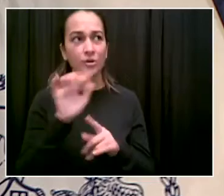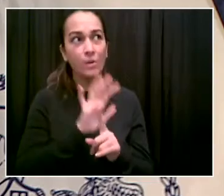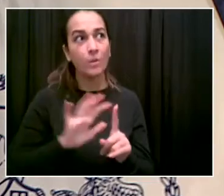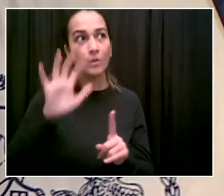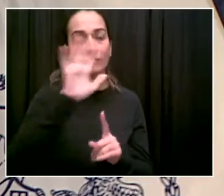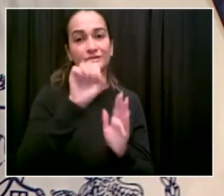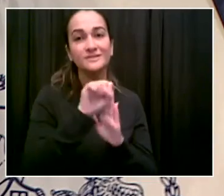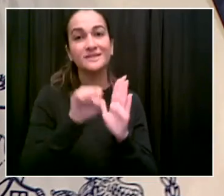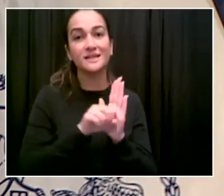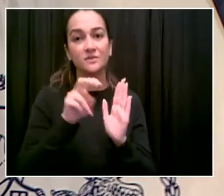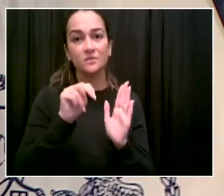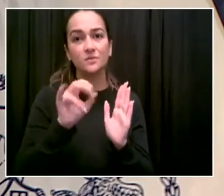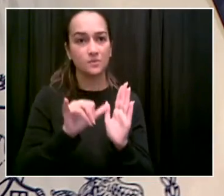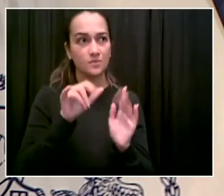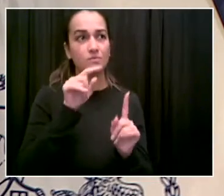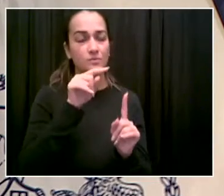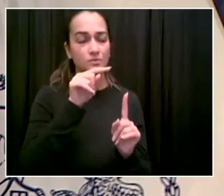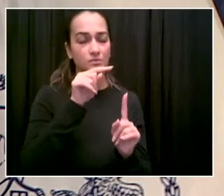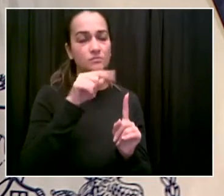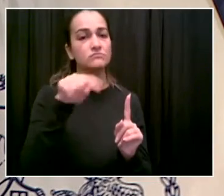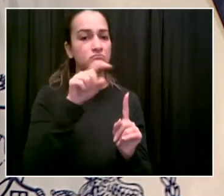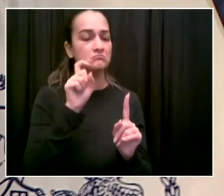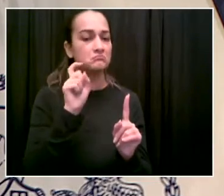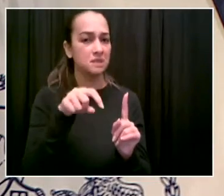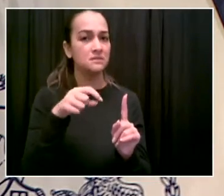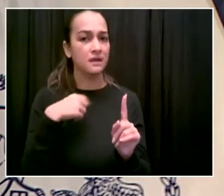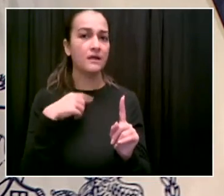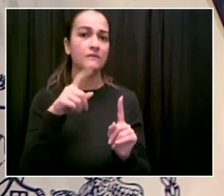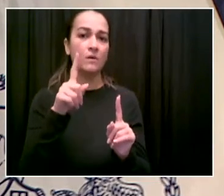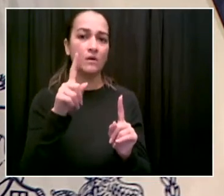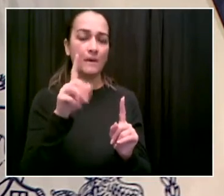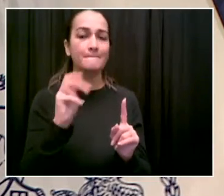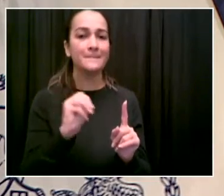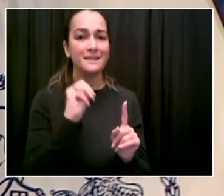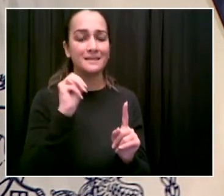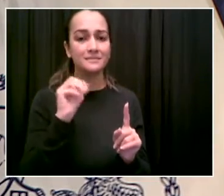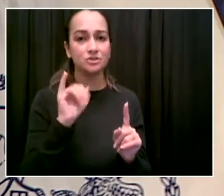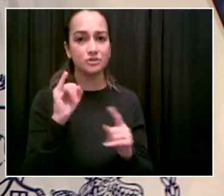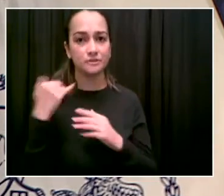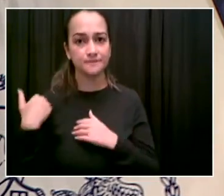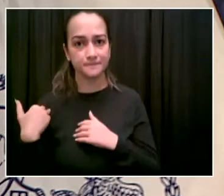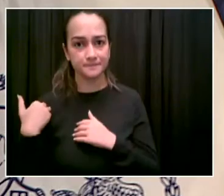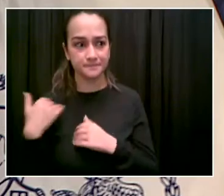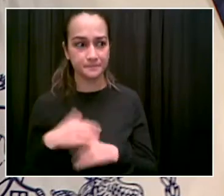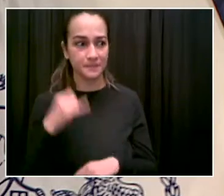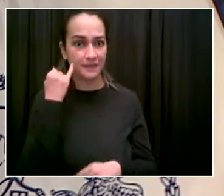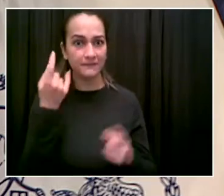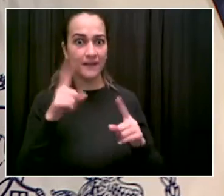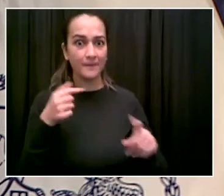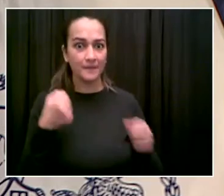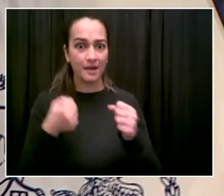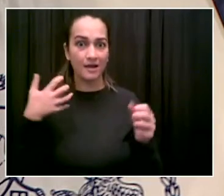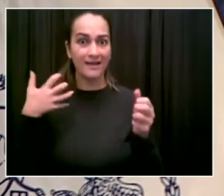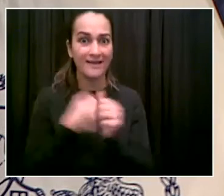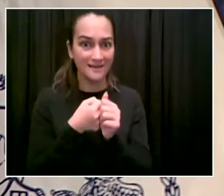EVEN THOUGH GTIETNG HIT BY A CAR OR COMMUTER BIKE IS A GREATER RISK HERE .